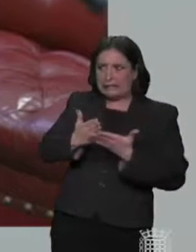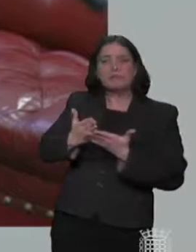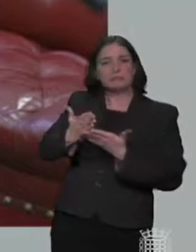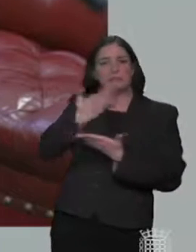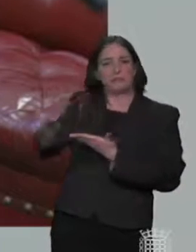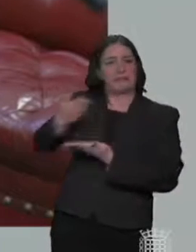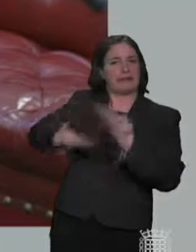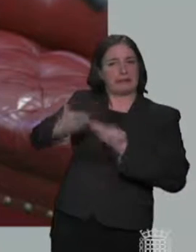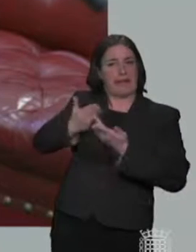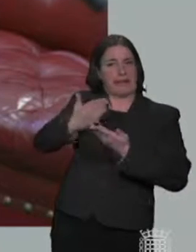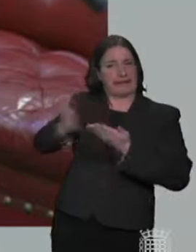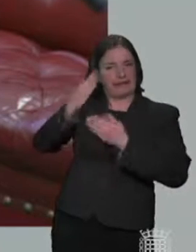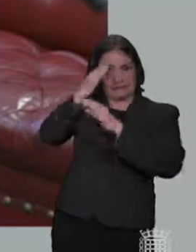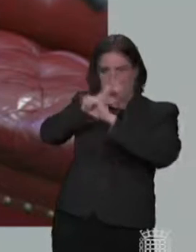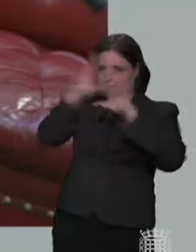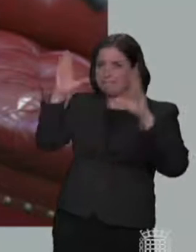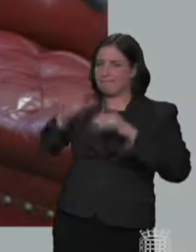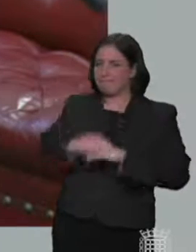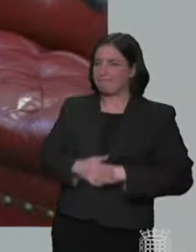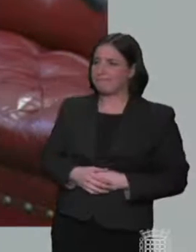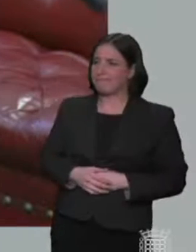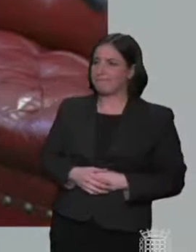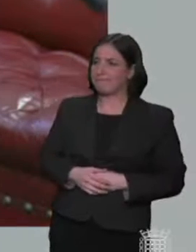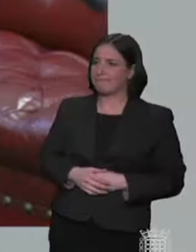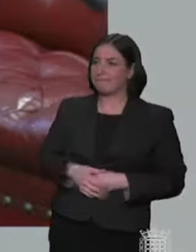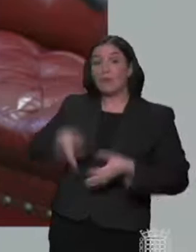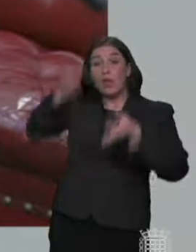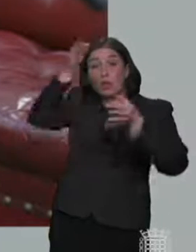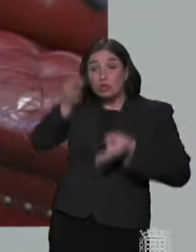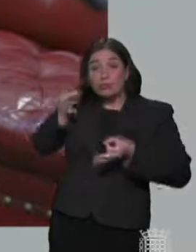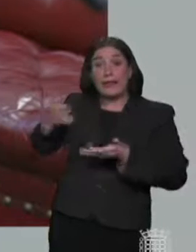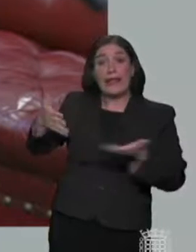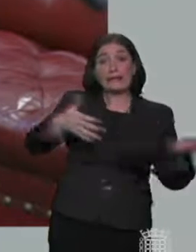my lord's as wonderful as strictly was the memories may quickly fade and i don't want to lose